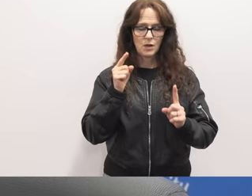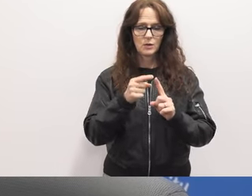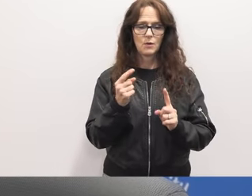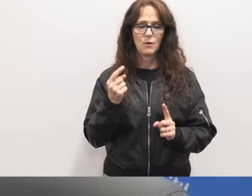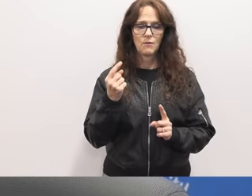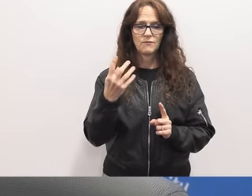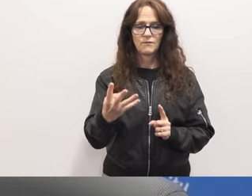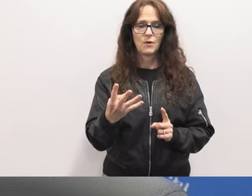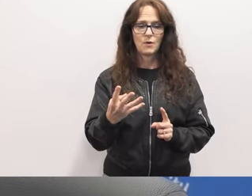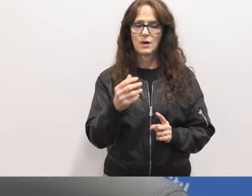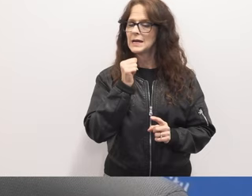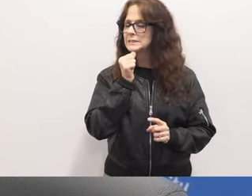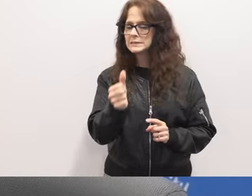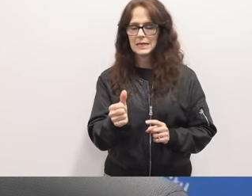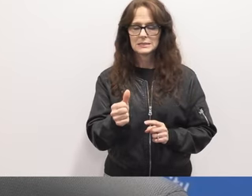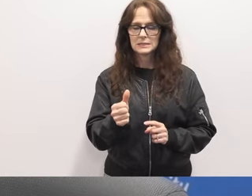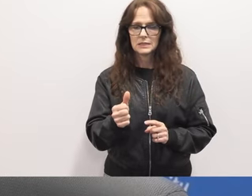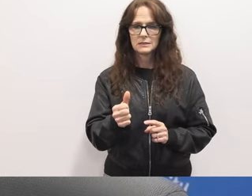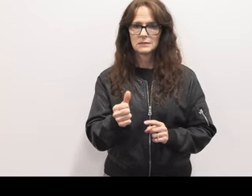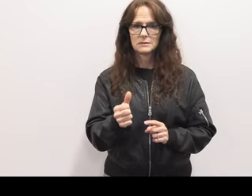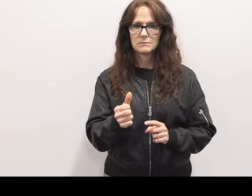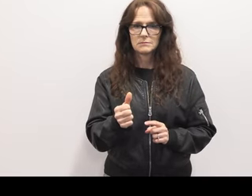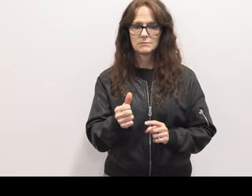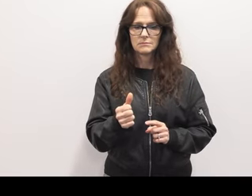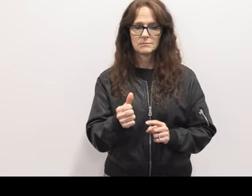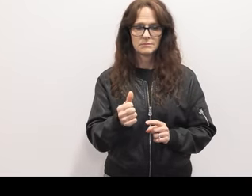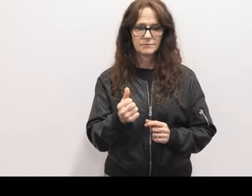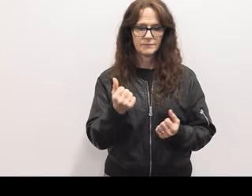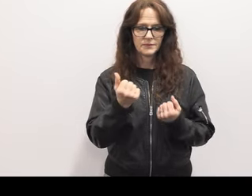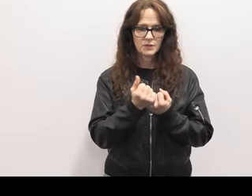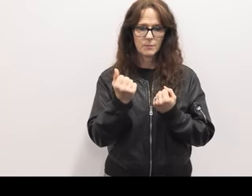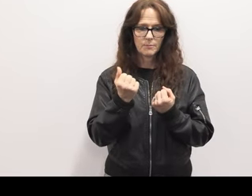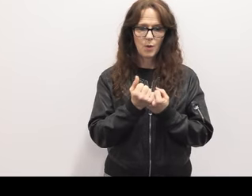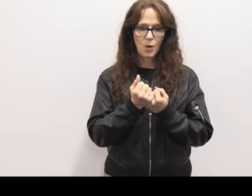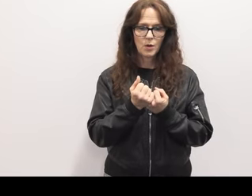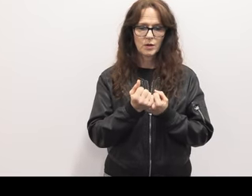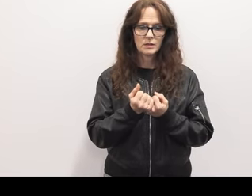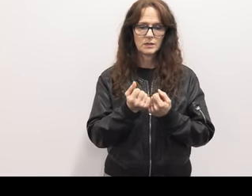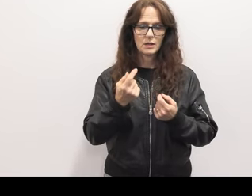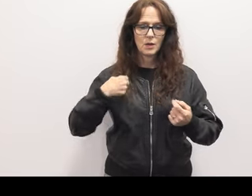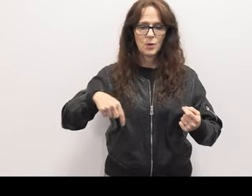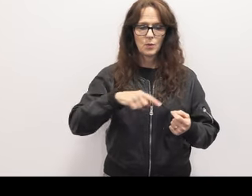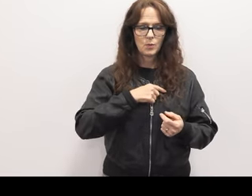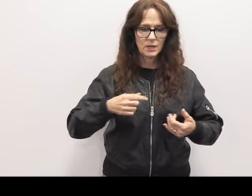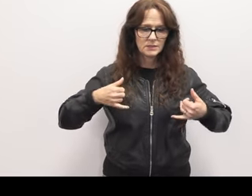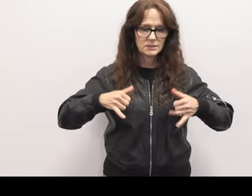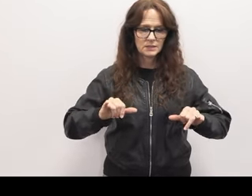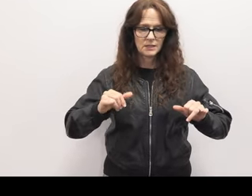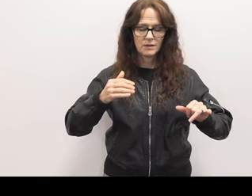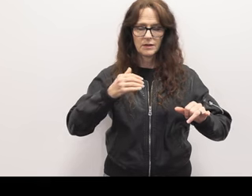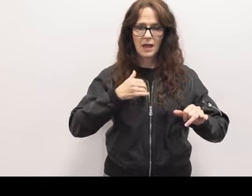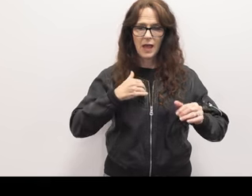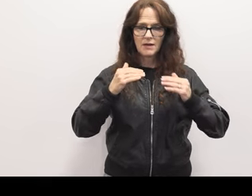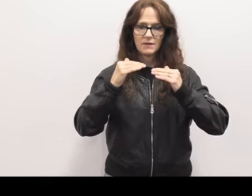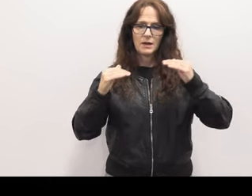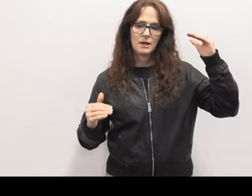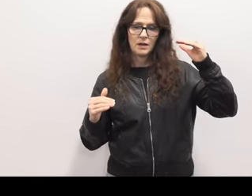but it doesn't address that we would still potentially have a gap between our subgroup populations